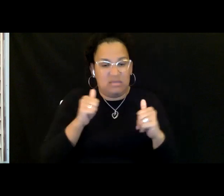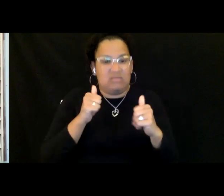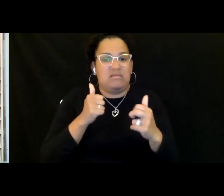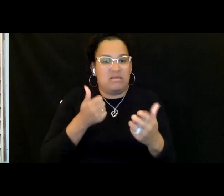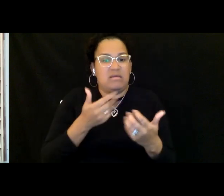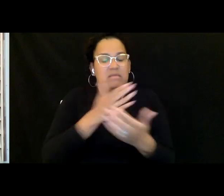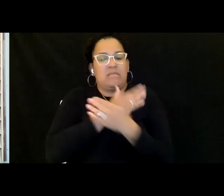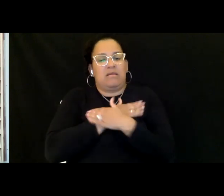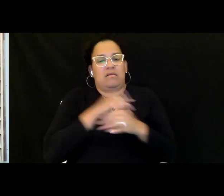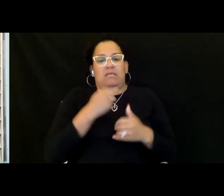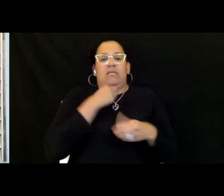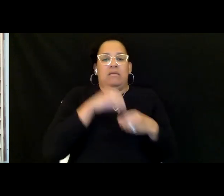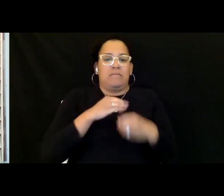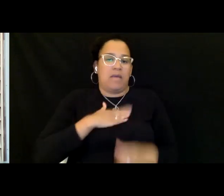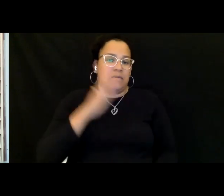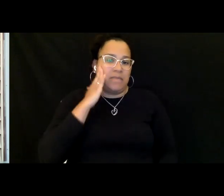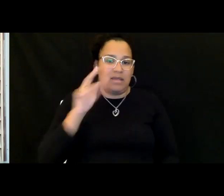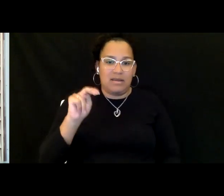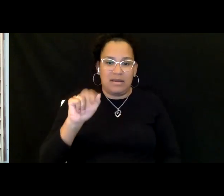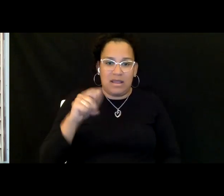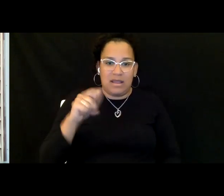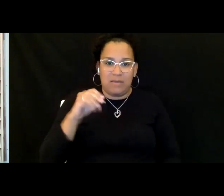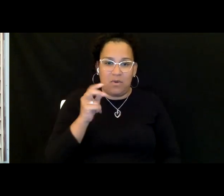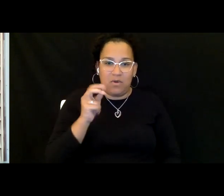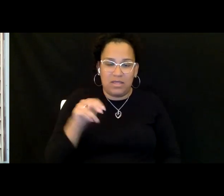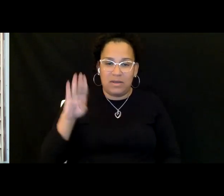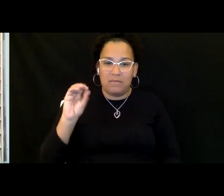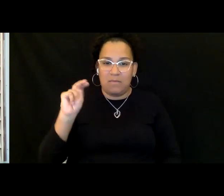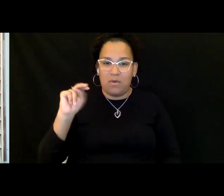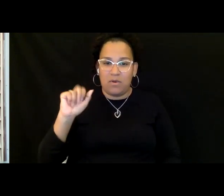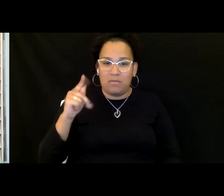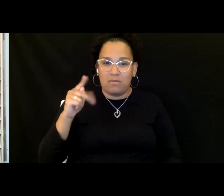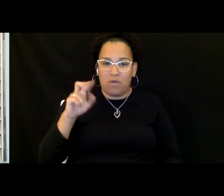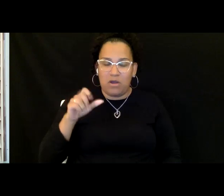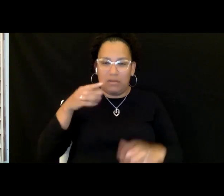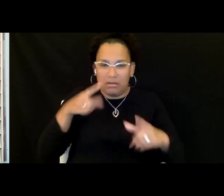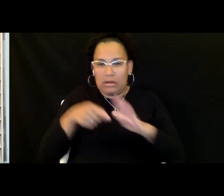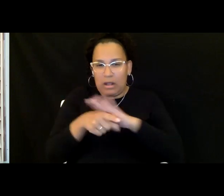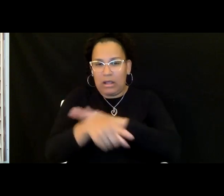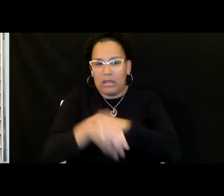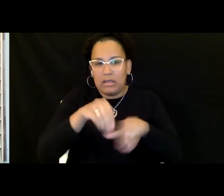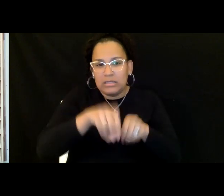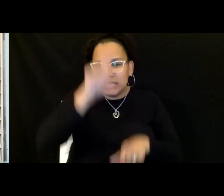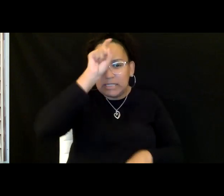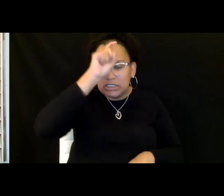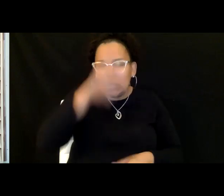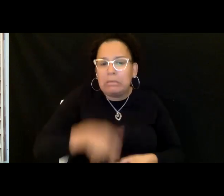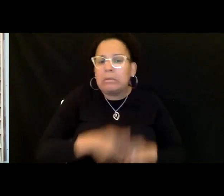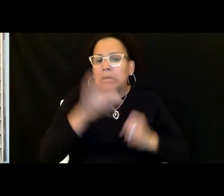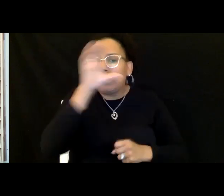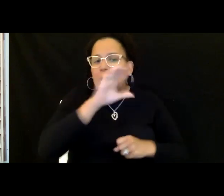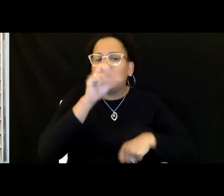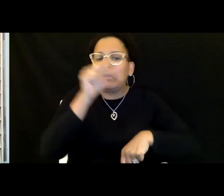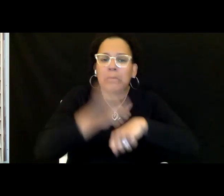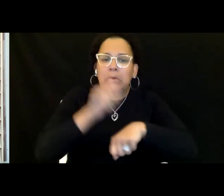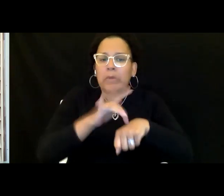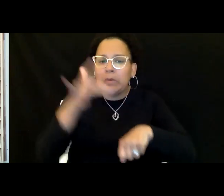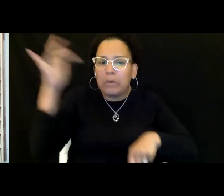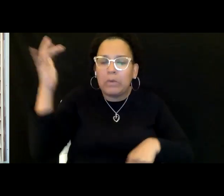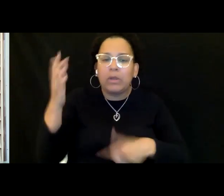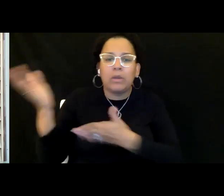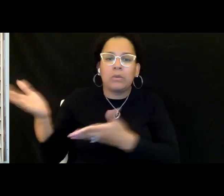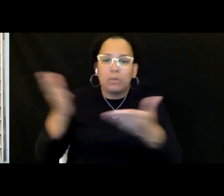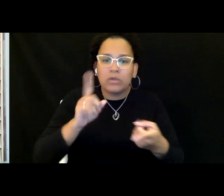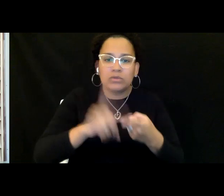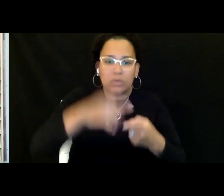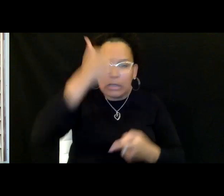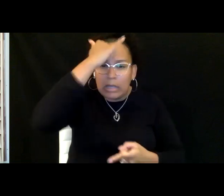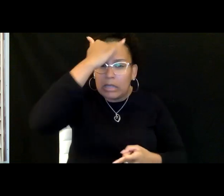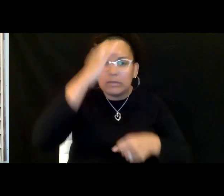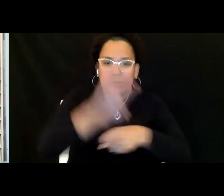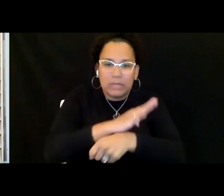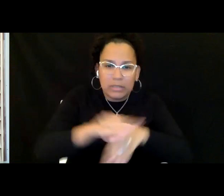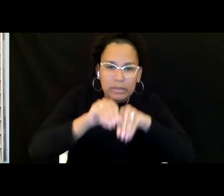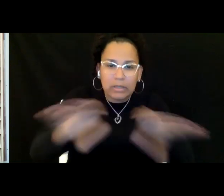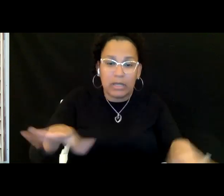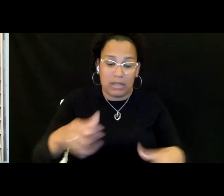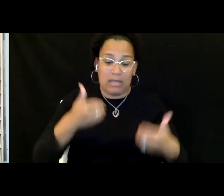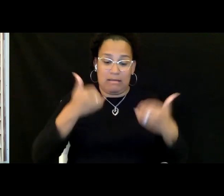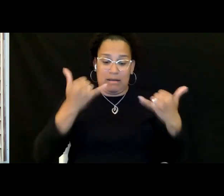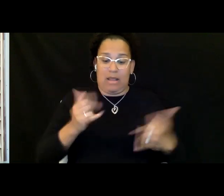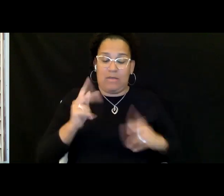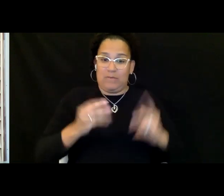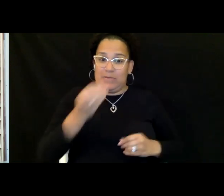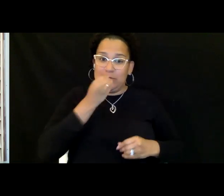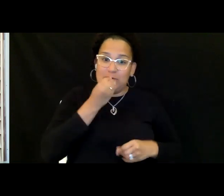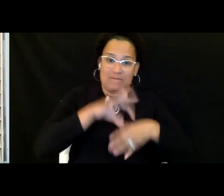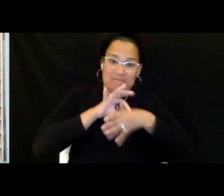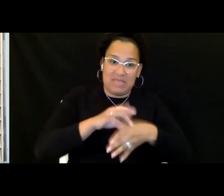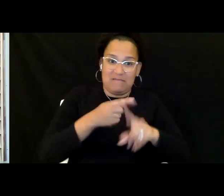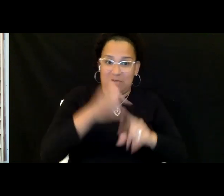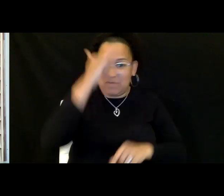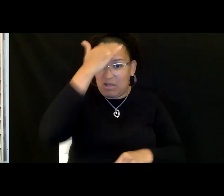heidi andrea restrepo rhodes (she/hers): Napoleon bonaparte campaign and to Egypt, the mining of dolemite in the Rose vein and the livestock industry, bringing sake, to play the cancers romance aren't we felt tracks of quivering oregon's at their limit.